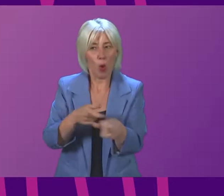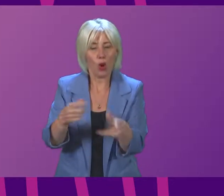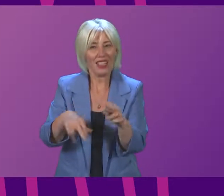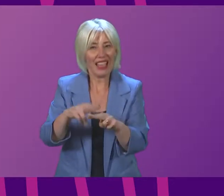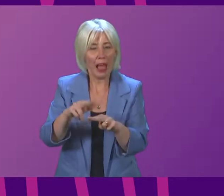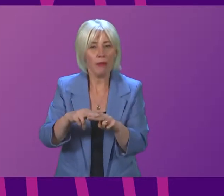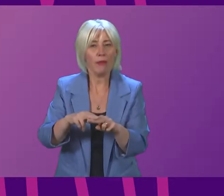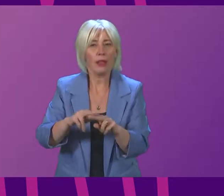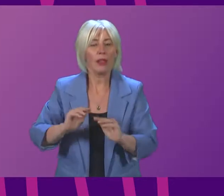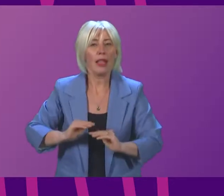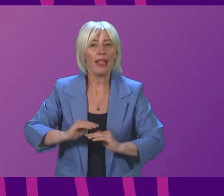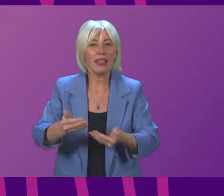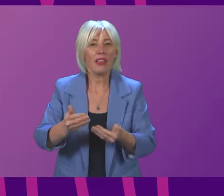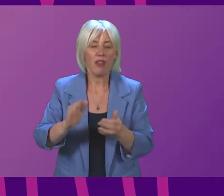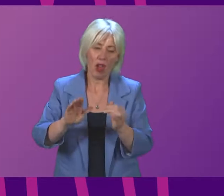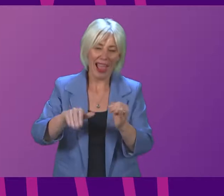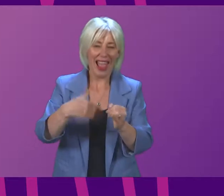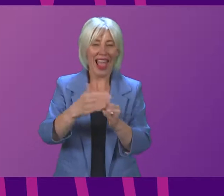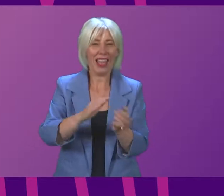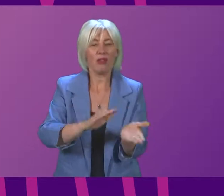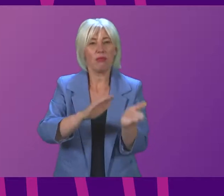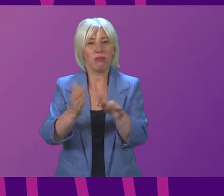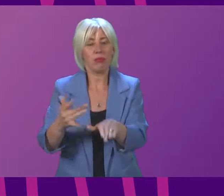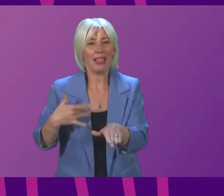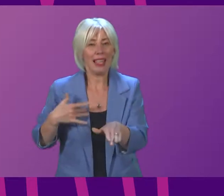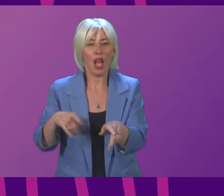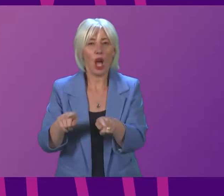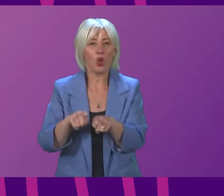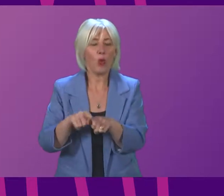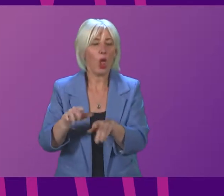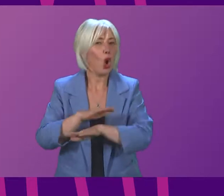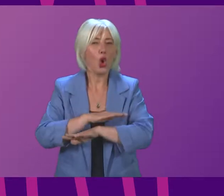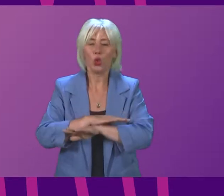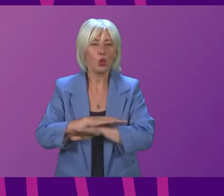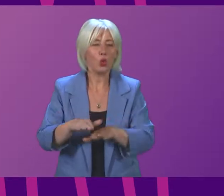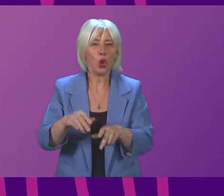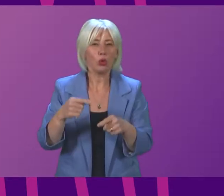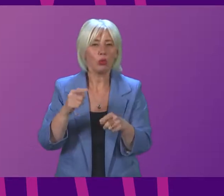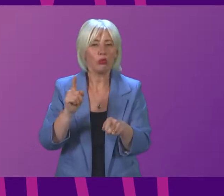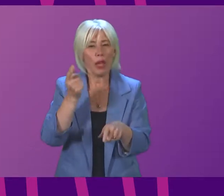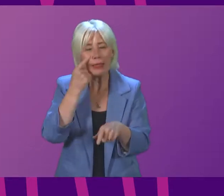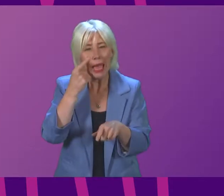of end-of-life care and the use of “Do not attempt cardiopulmonary resuscitation” decisions;